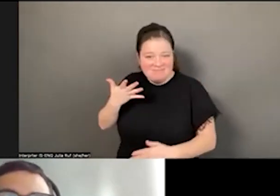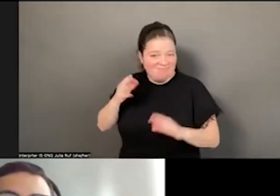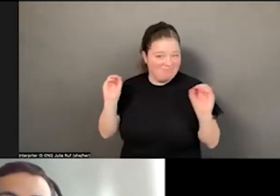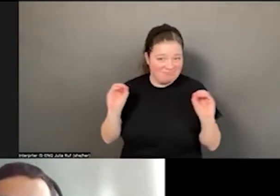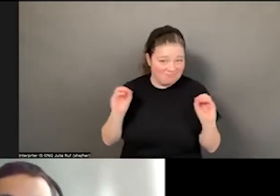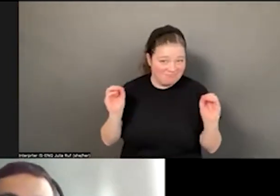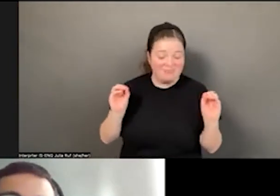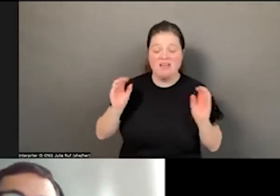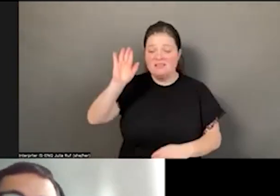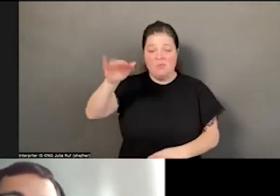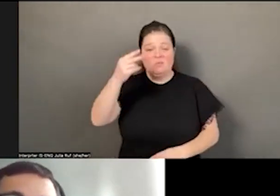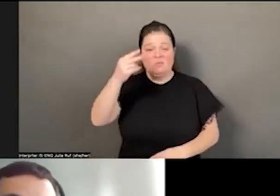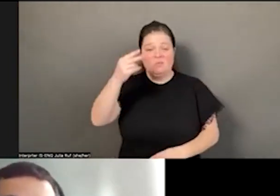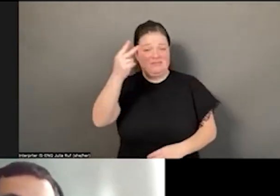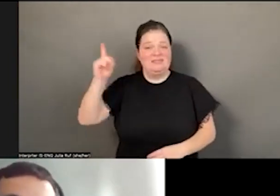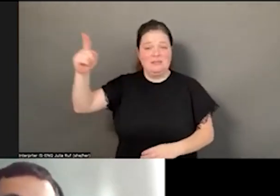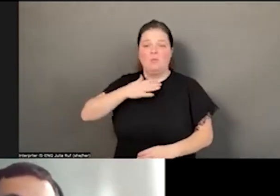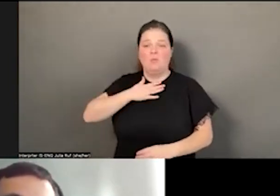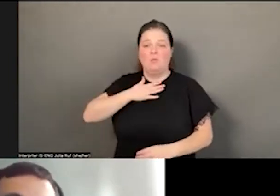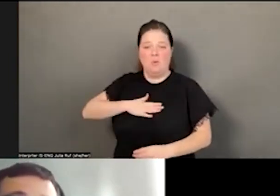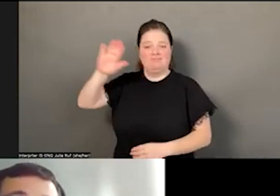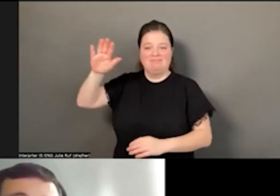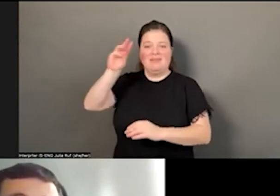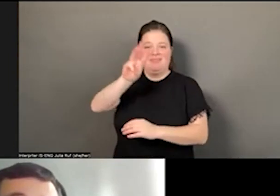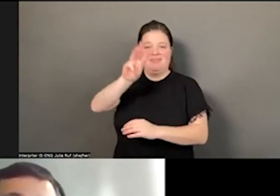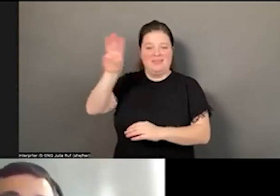their own websites and their own platforms. At a first glance,